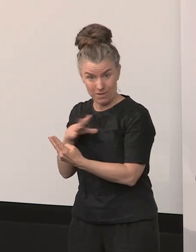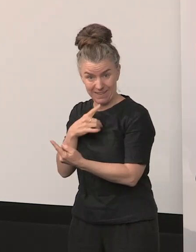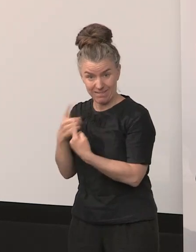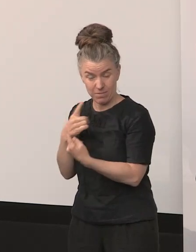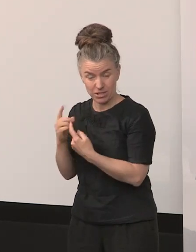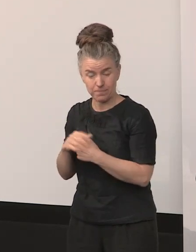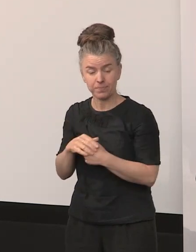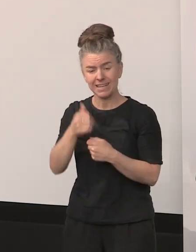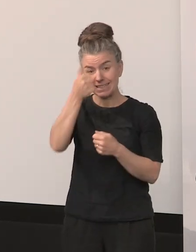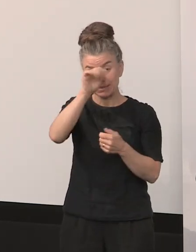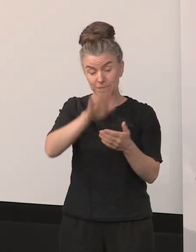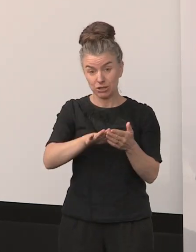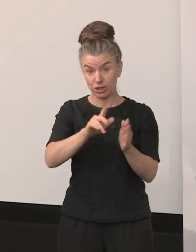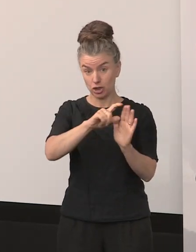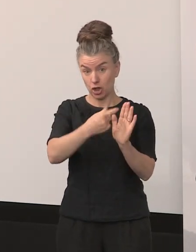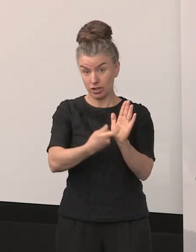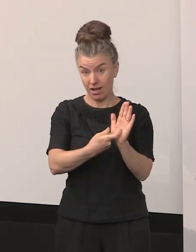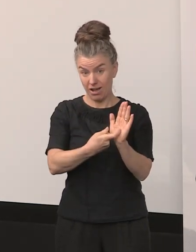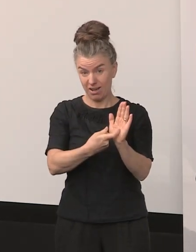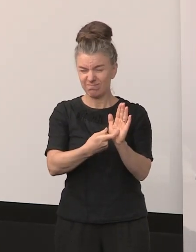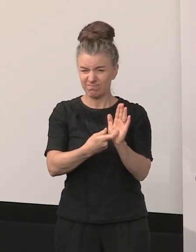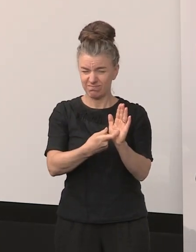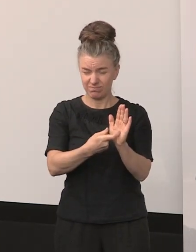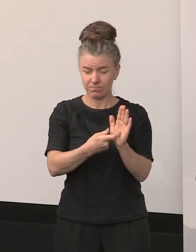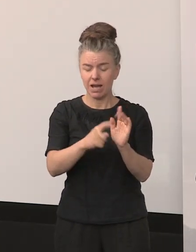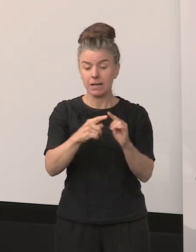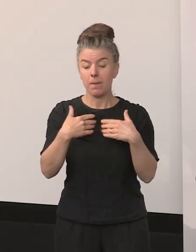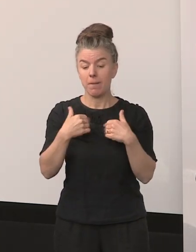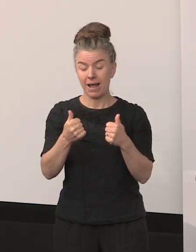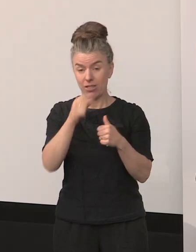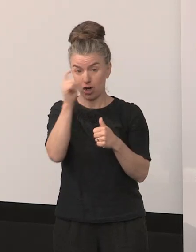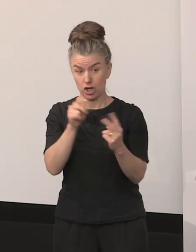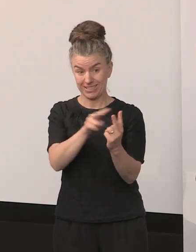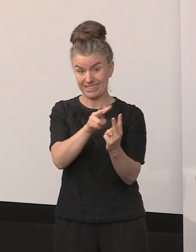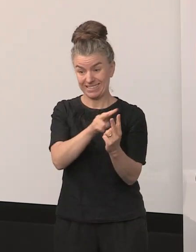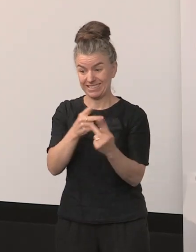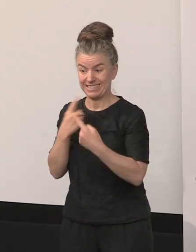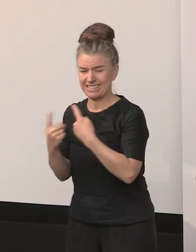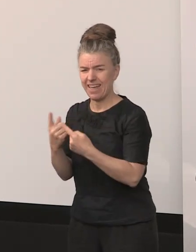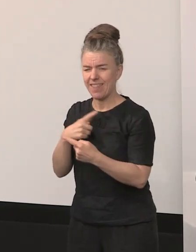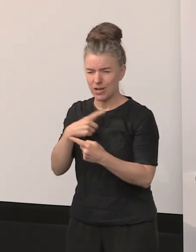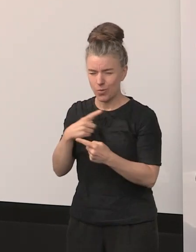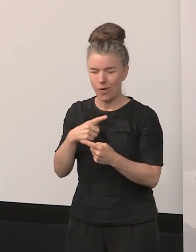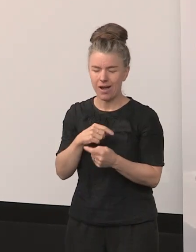information as we could. They gave me all the information, I actually listened to it all so that I could share that. An